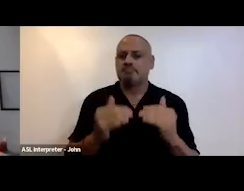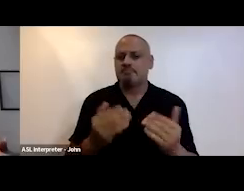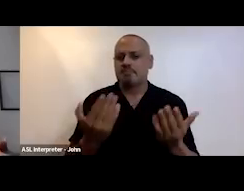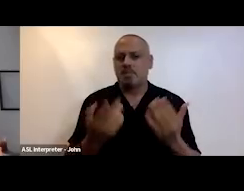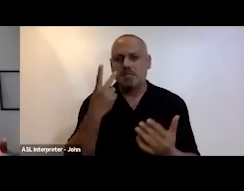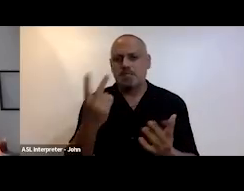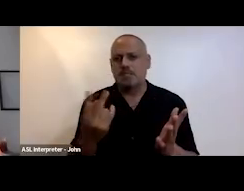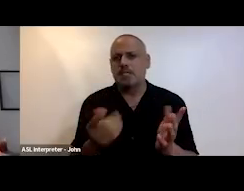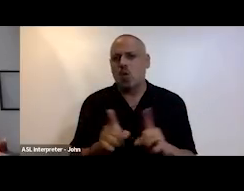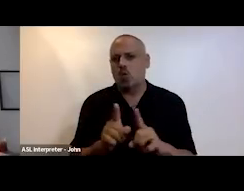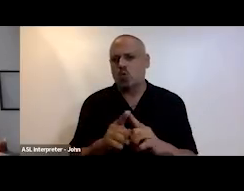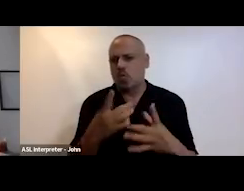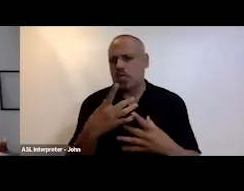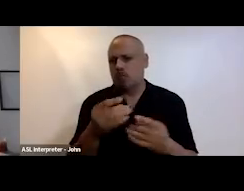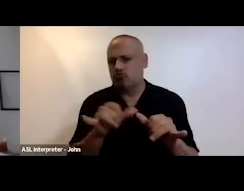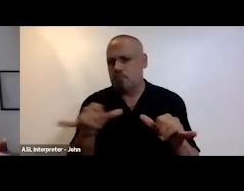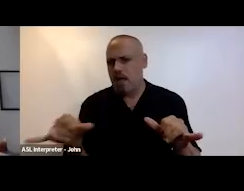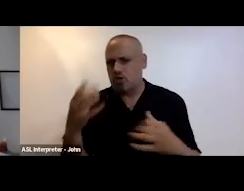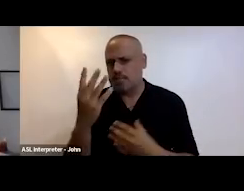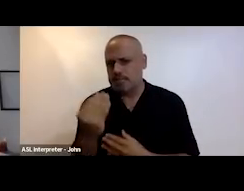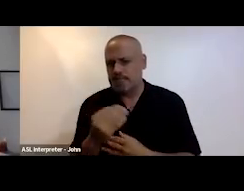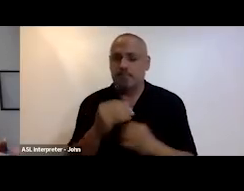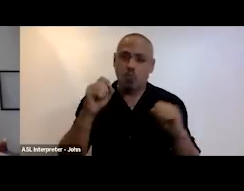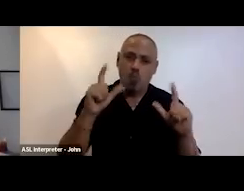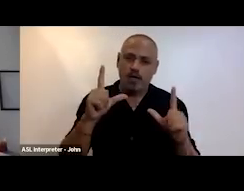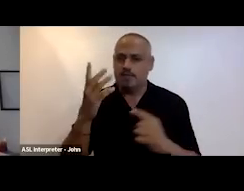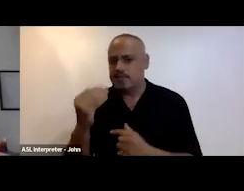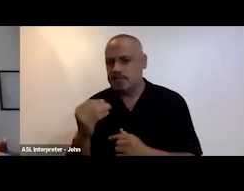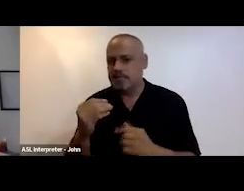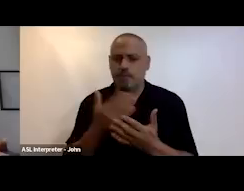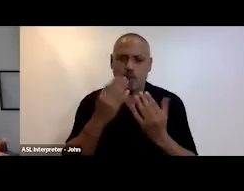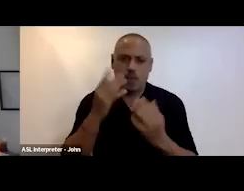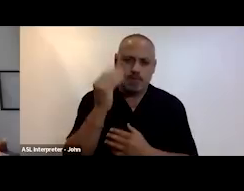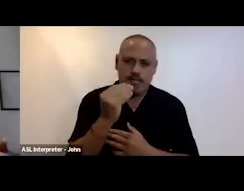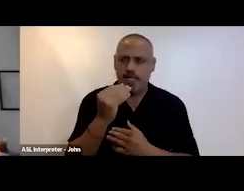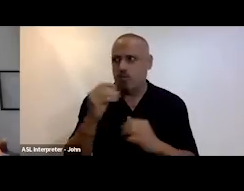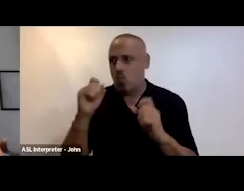some interesting patterns of sleep and sleeplessness and wake patterns.